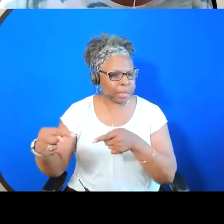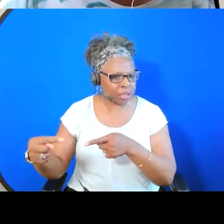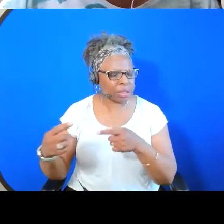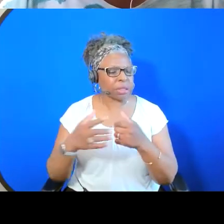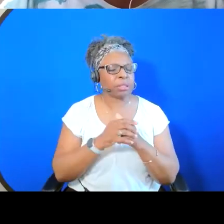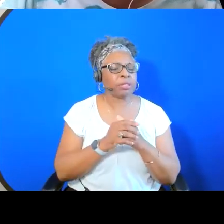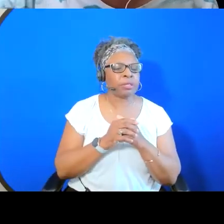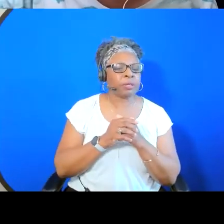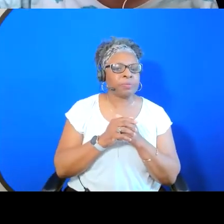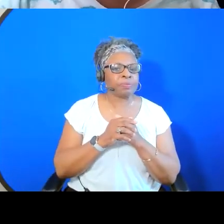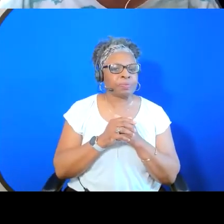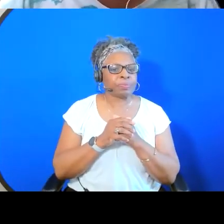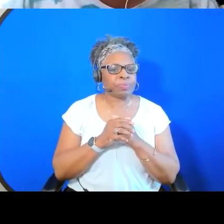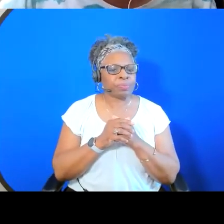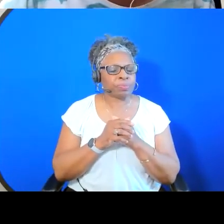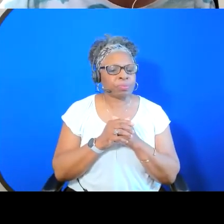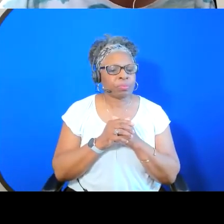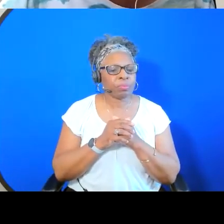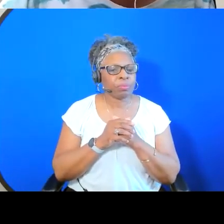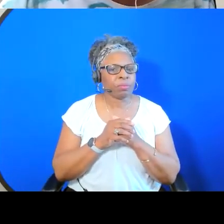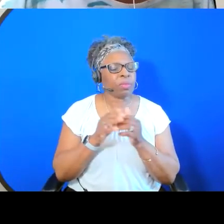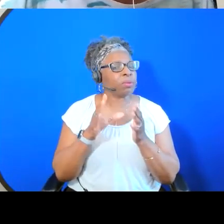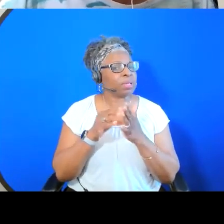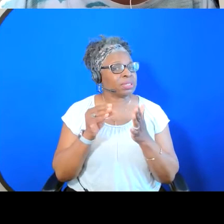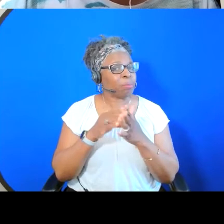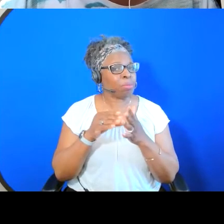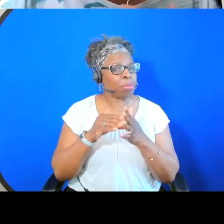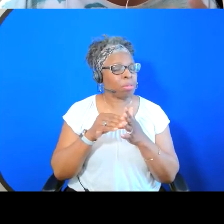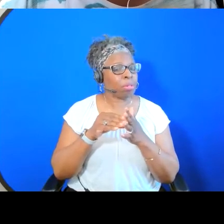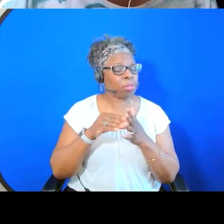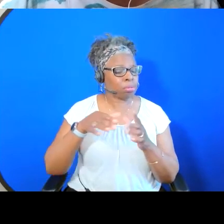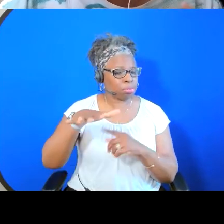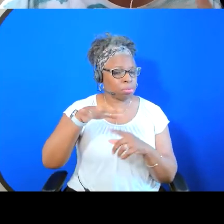But for, but for example, local authorities in Poland might,